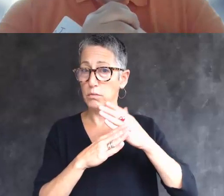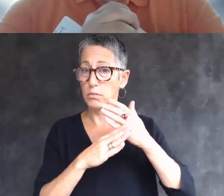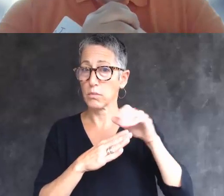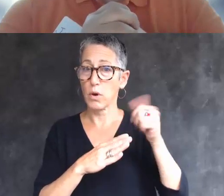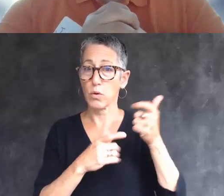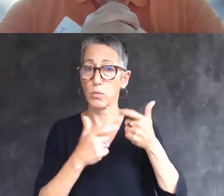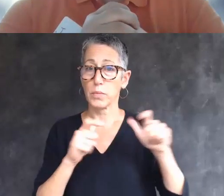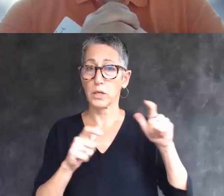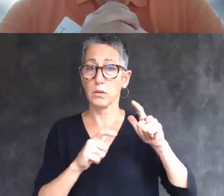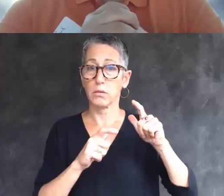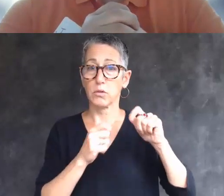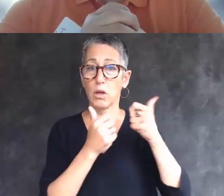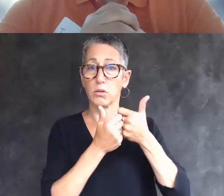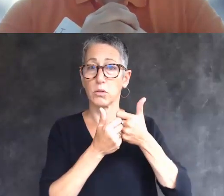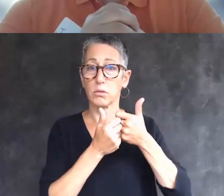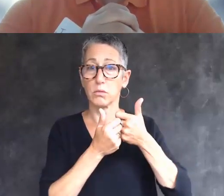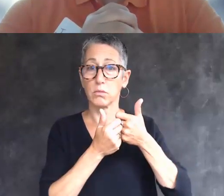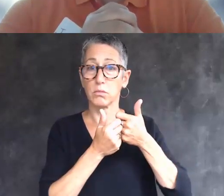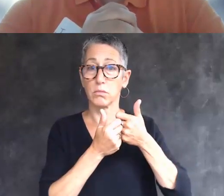disabled people of color and public safety?